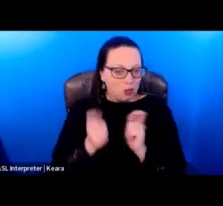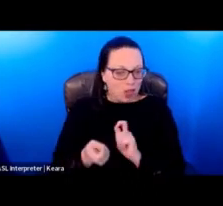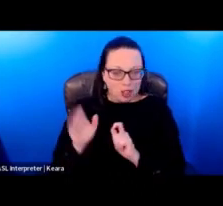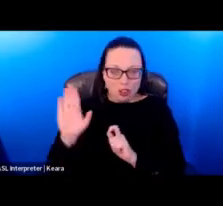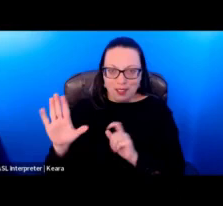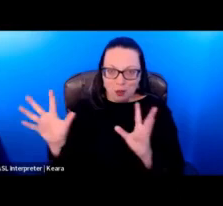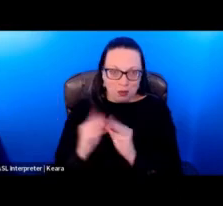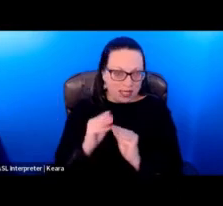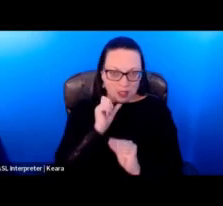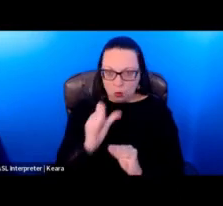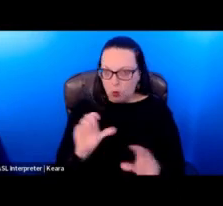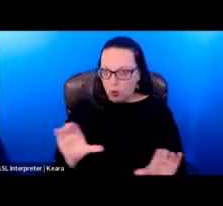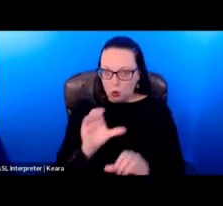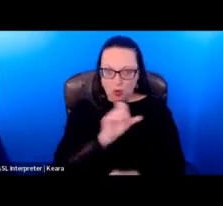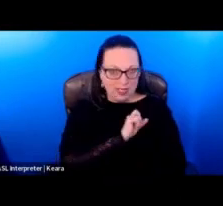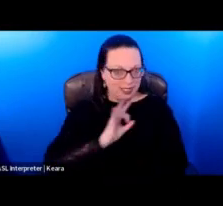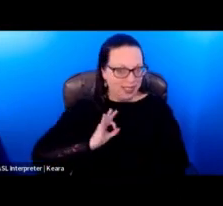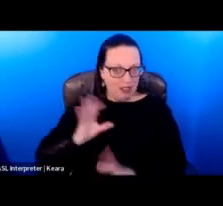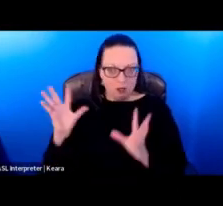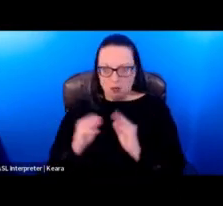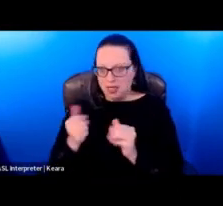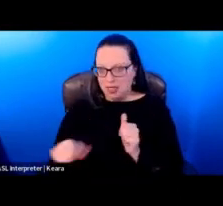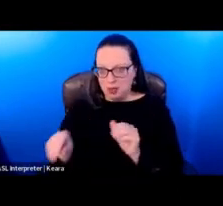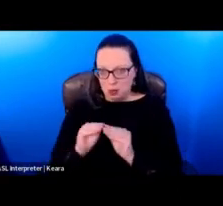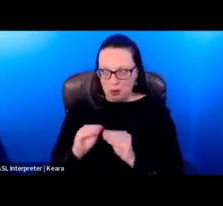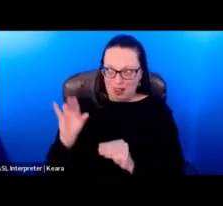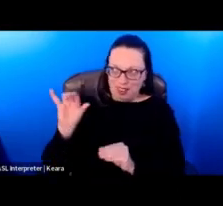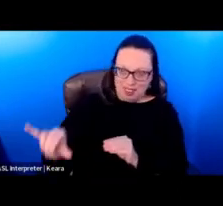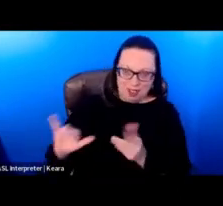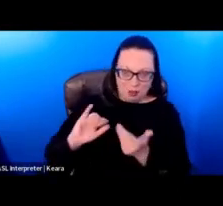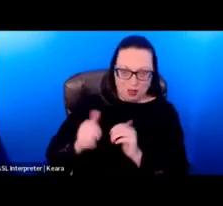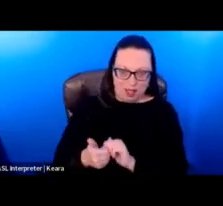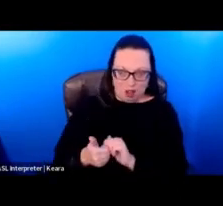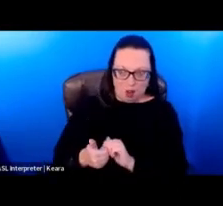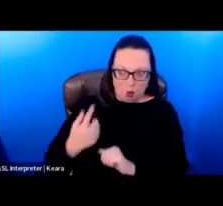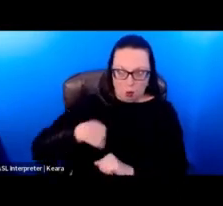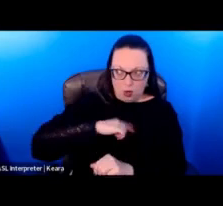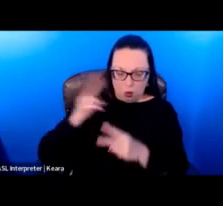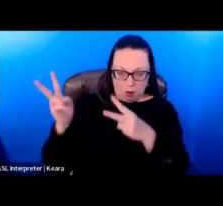weren't doing staff meetings anymore. And those staff meetings were the ways that we were matching mentors and